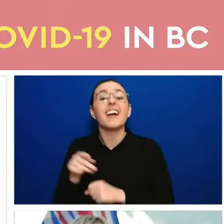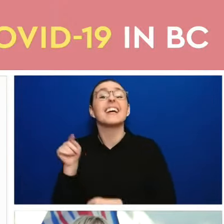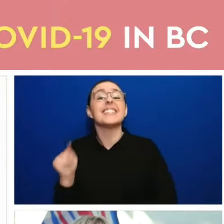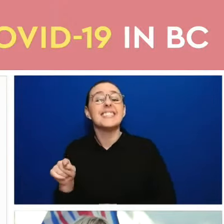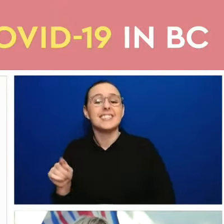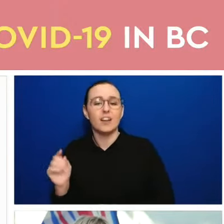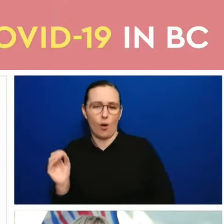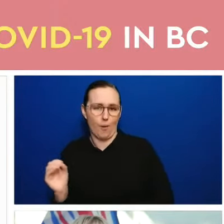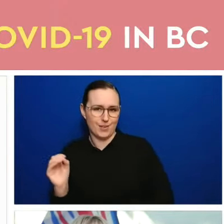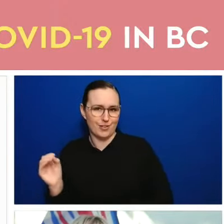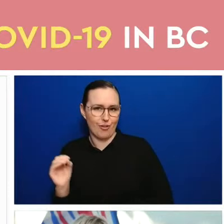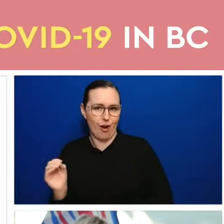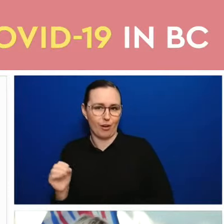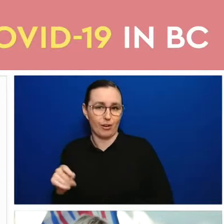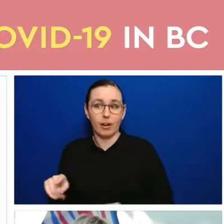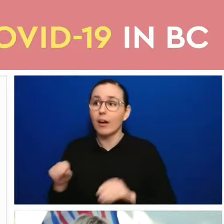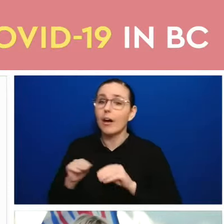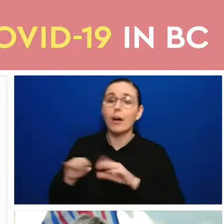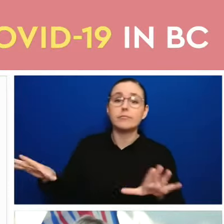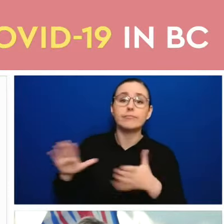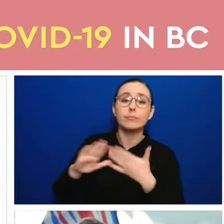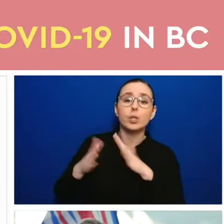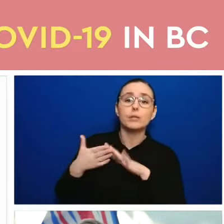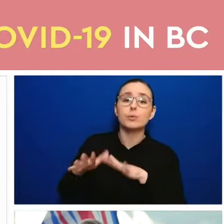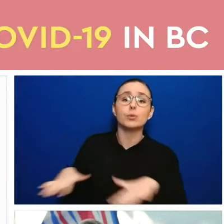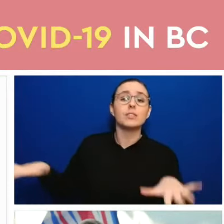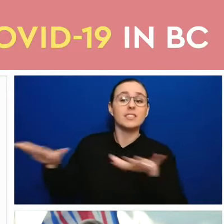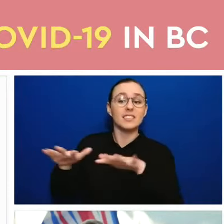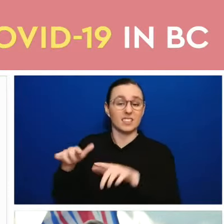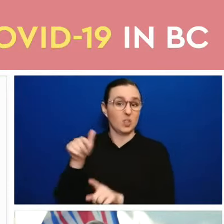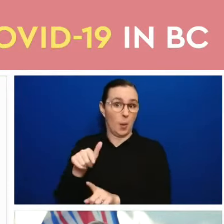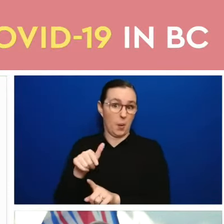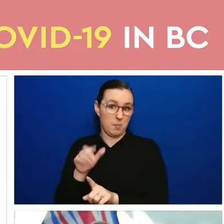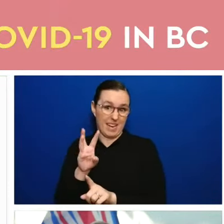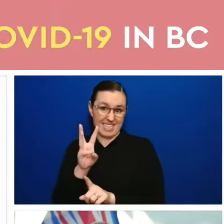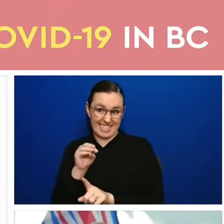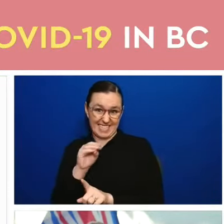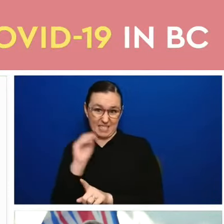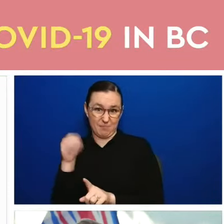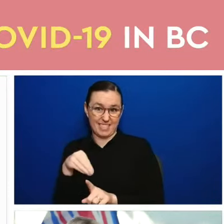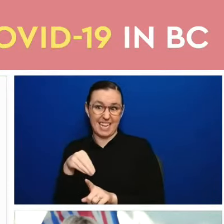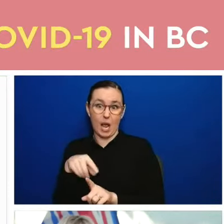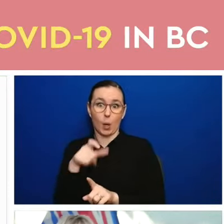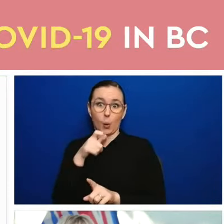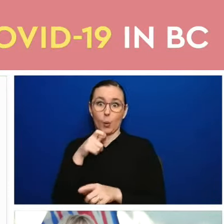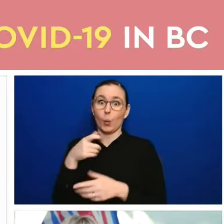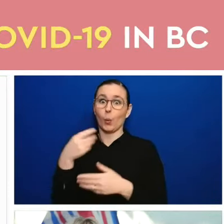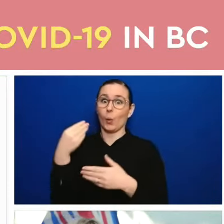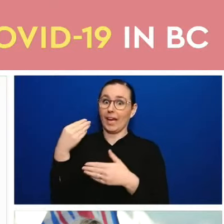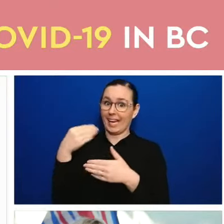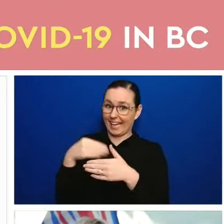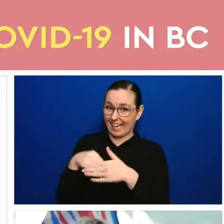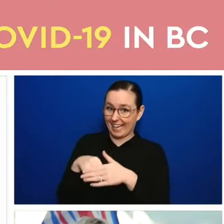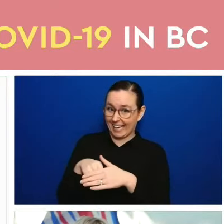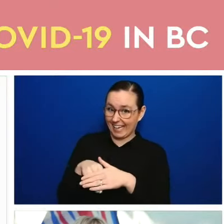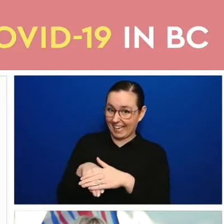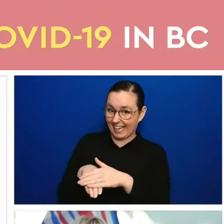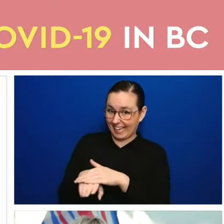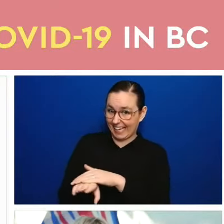positive really is related to what we are seeing in the last few weeks as Omicron has spread so much in the community.